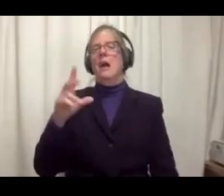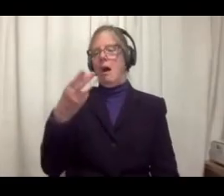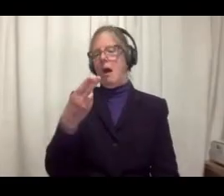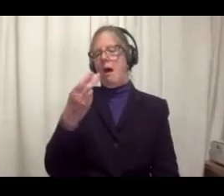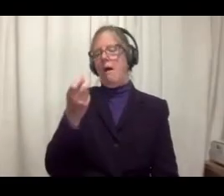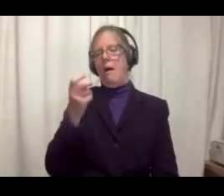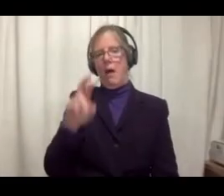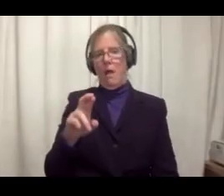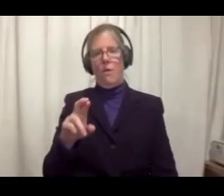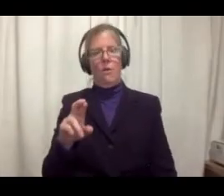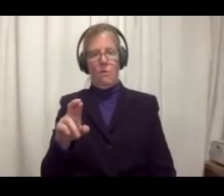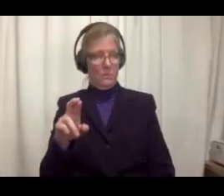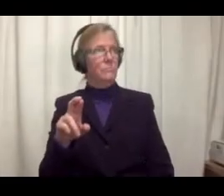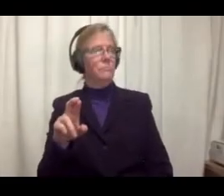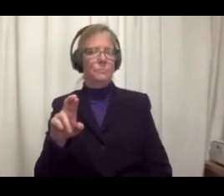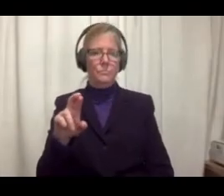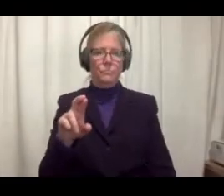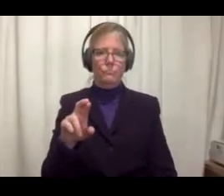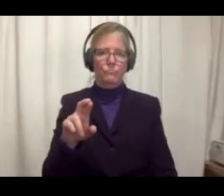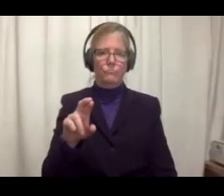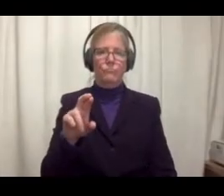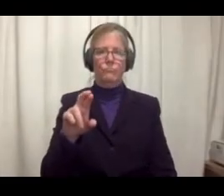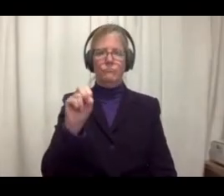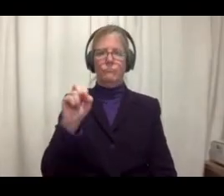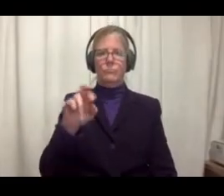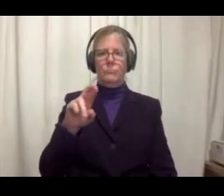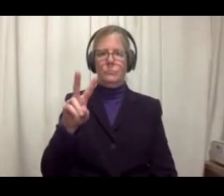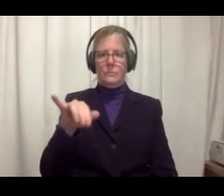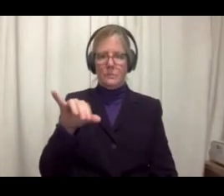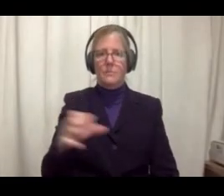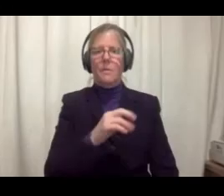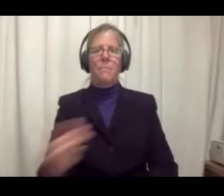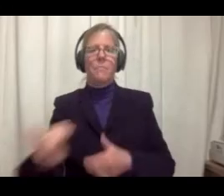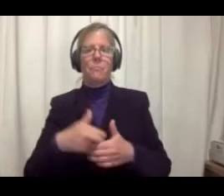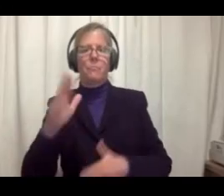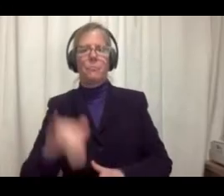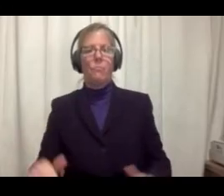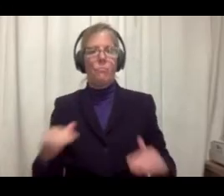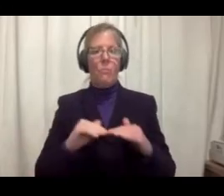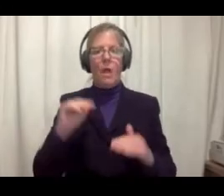by my colleagues Lindsay Rassoull and Rachel Romeo. In this session, we’re going to explore how